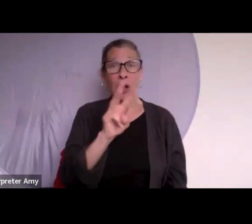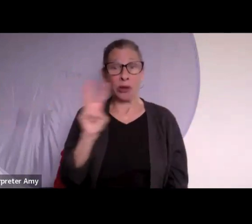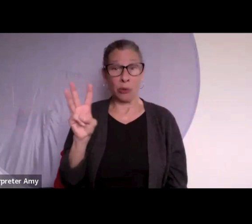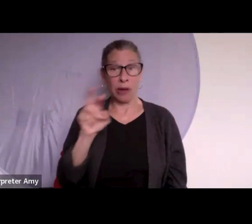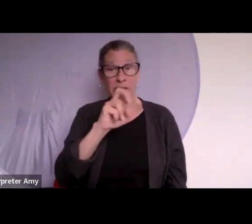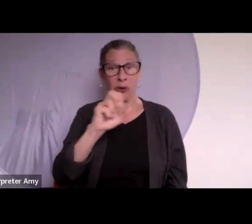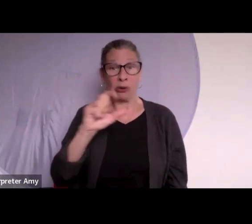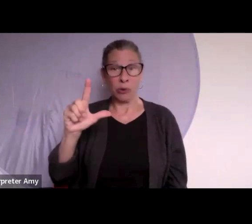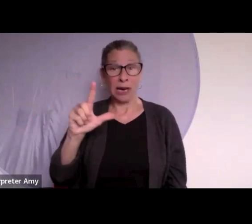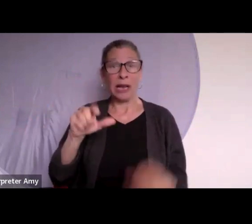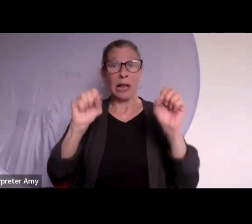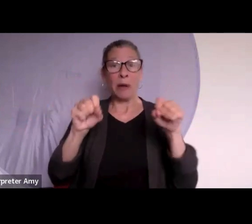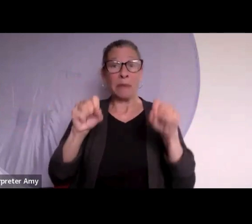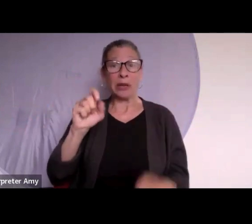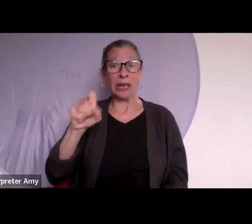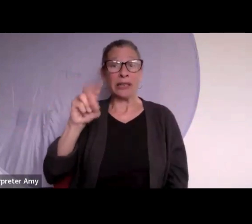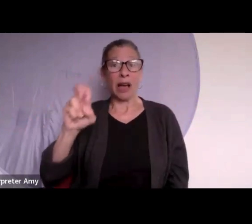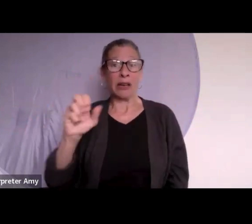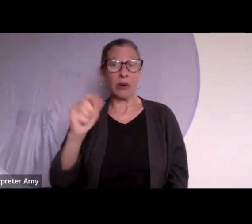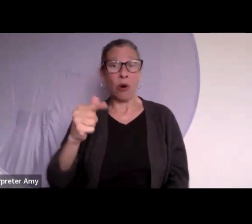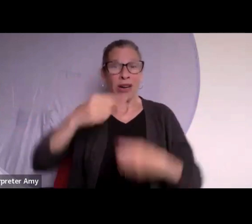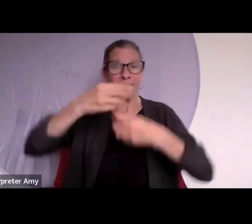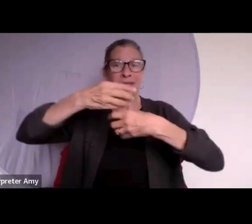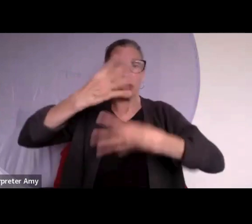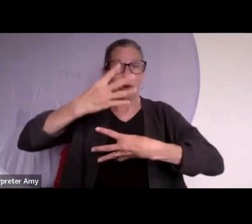drop down for all the different cities that have festivals, we